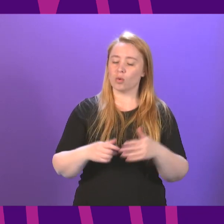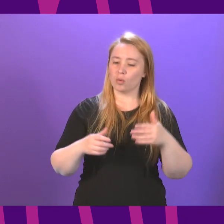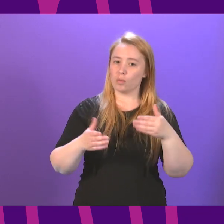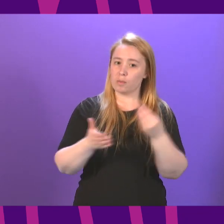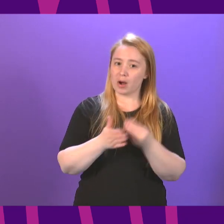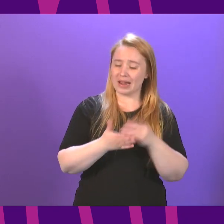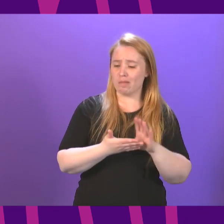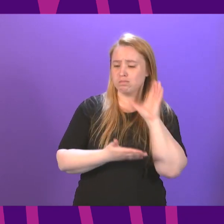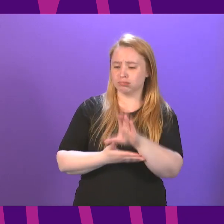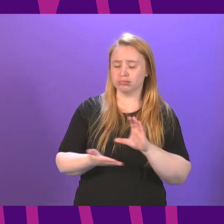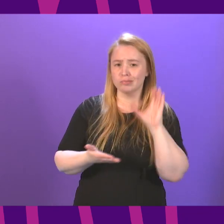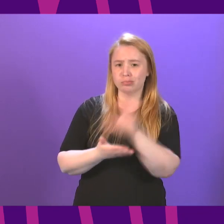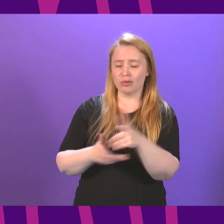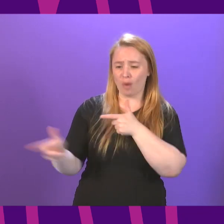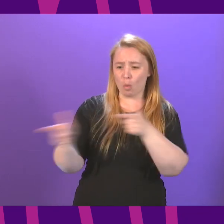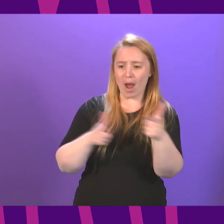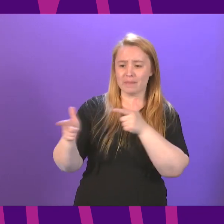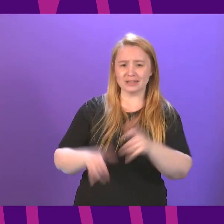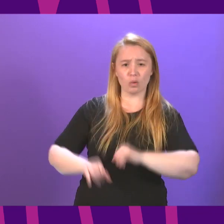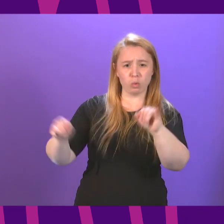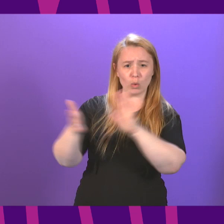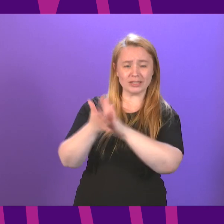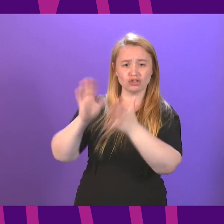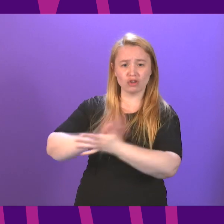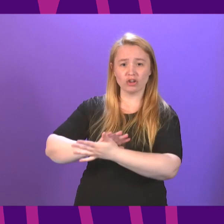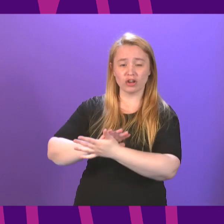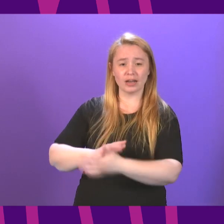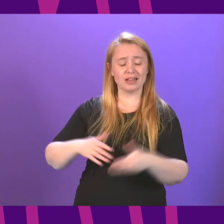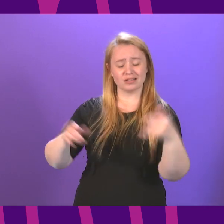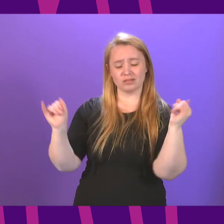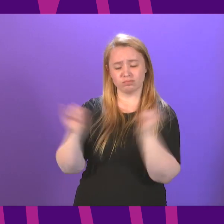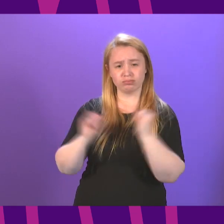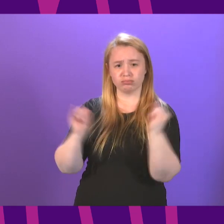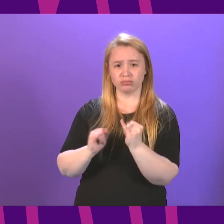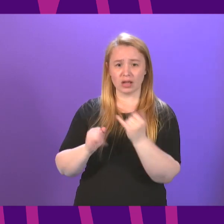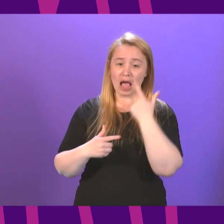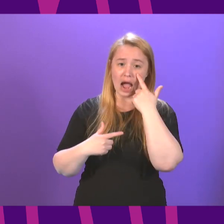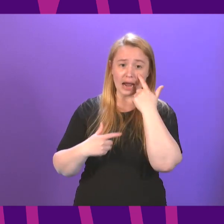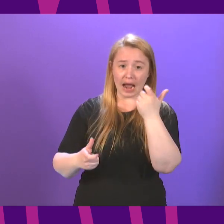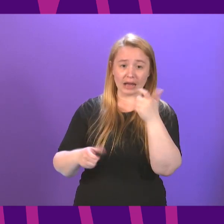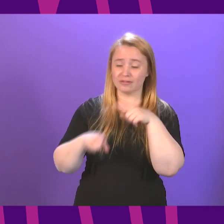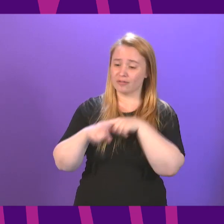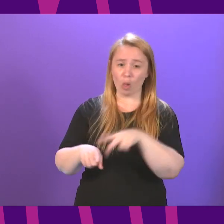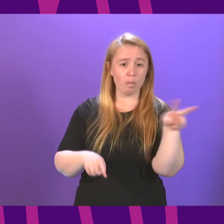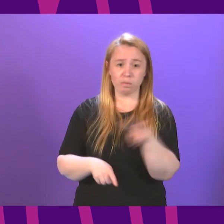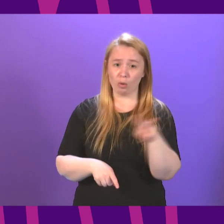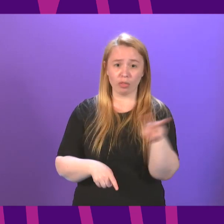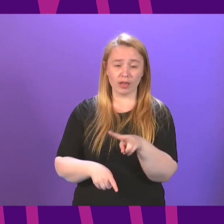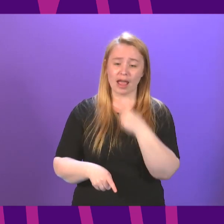is disgraceful? Does she also agree that it is clear that Sir Keir Starmer has proved, once and for all, that people cannot ride two electoral horses when it comes to scrapping nuclear weapons?